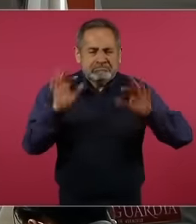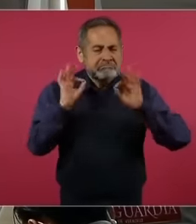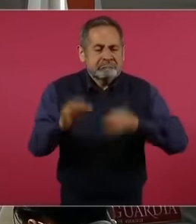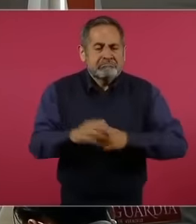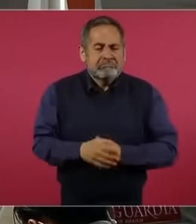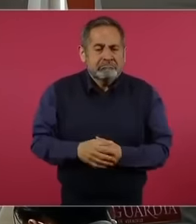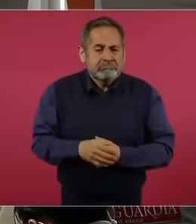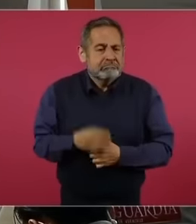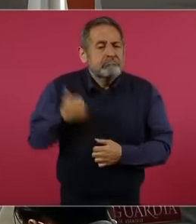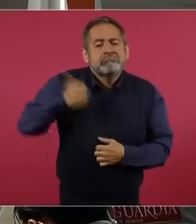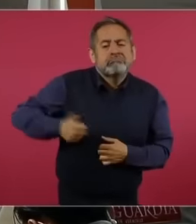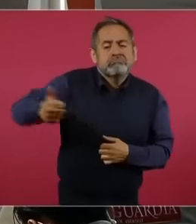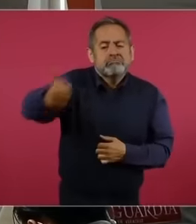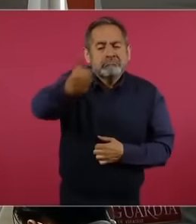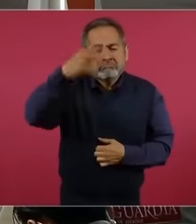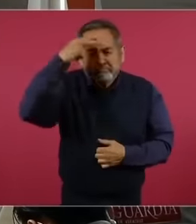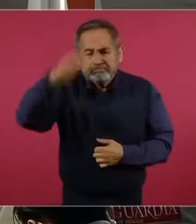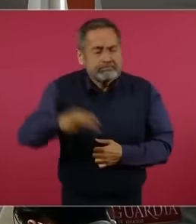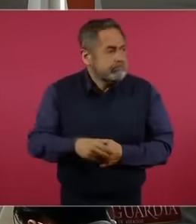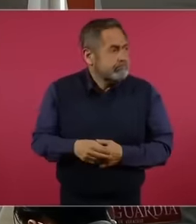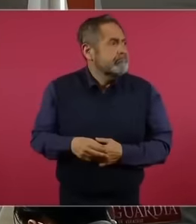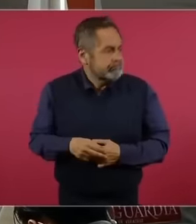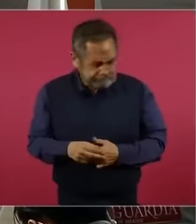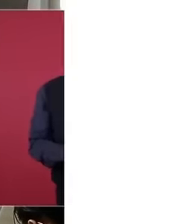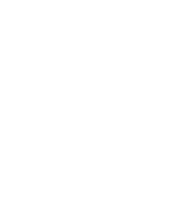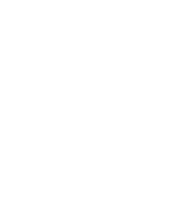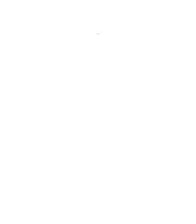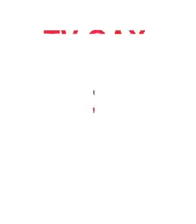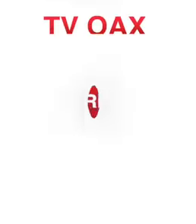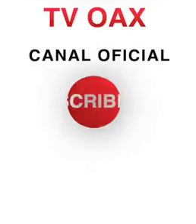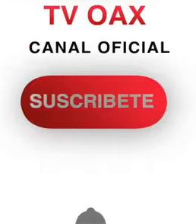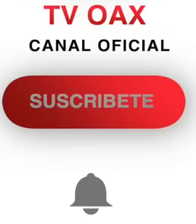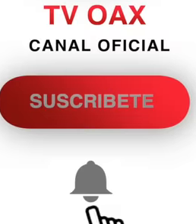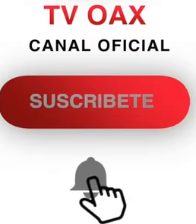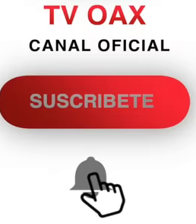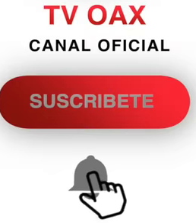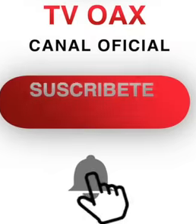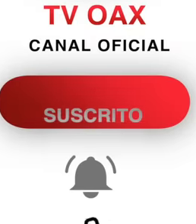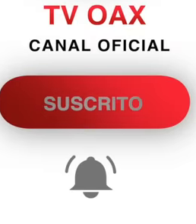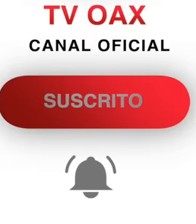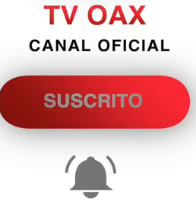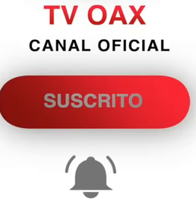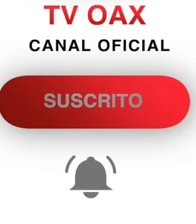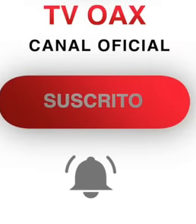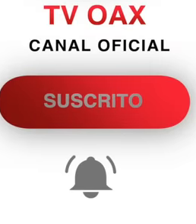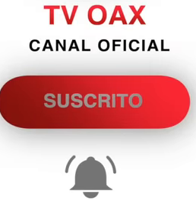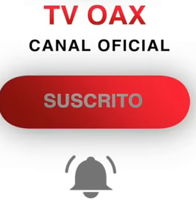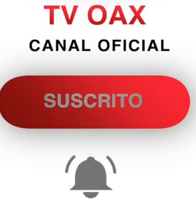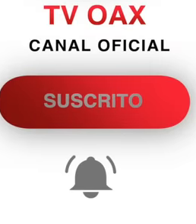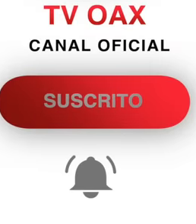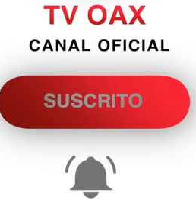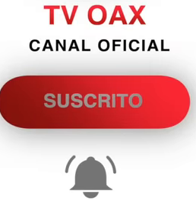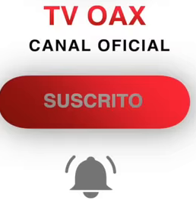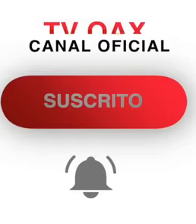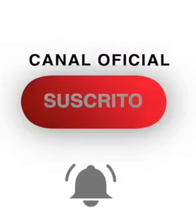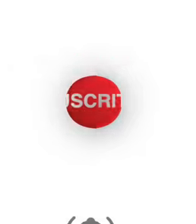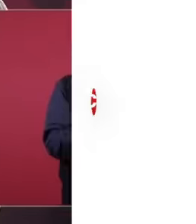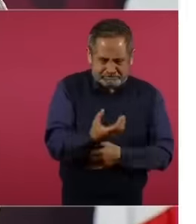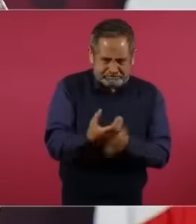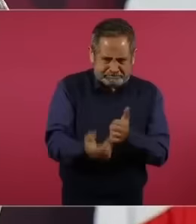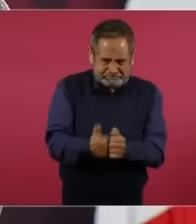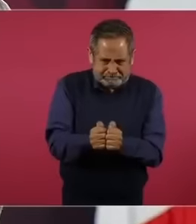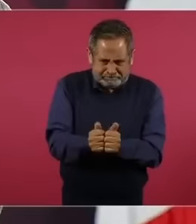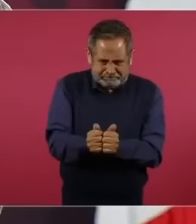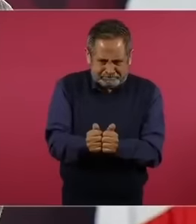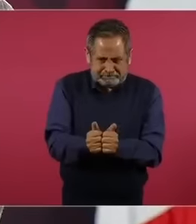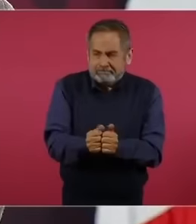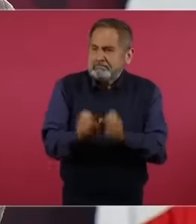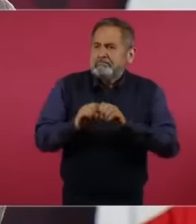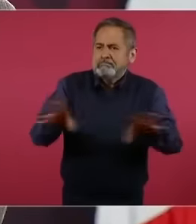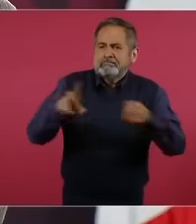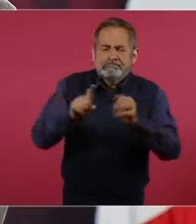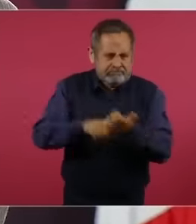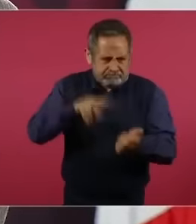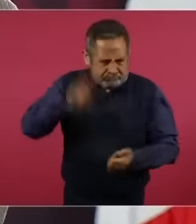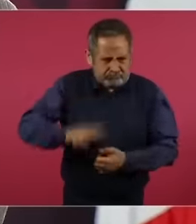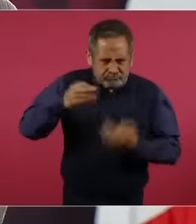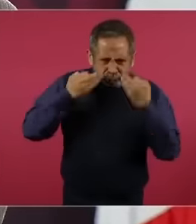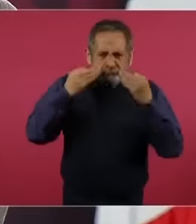is a means of communication now with a phone can be eh Giving your